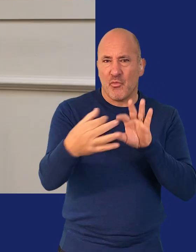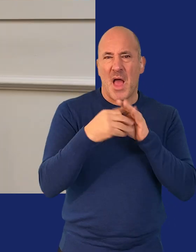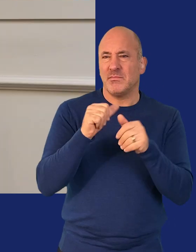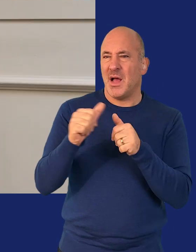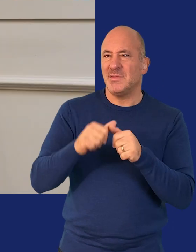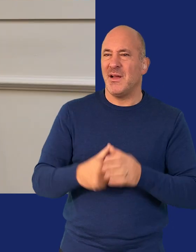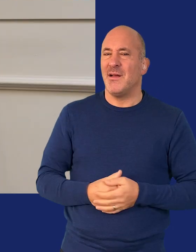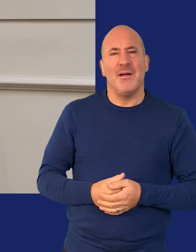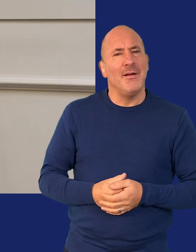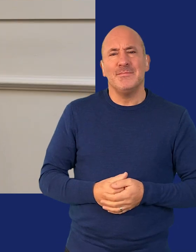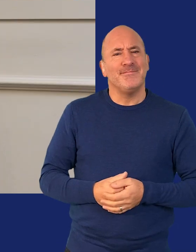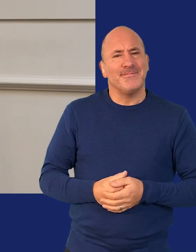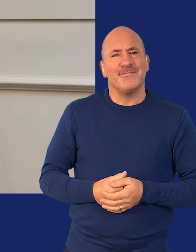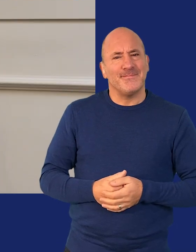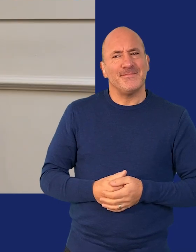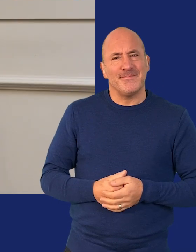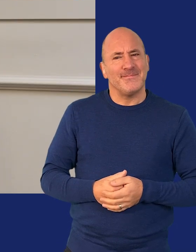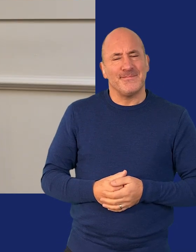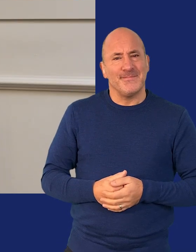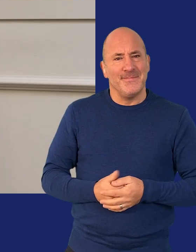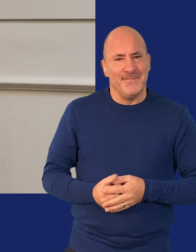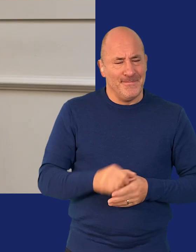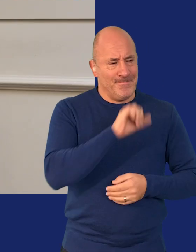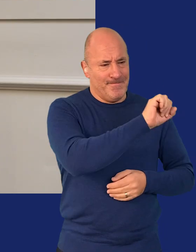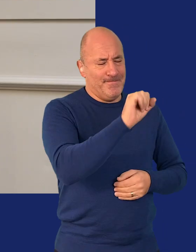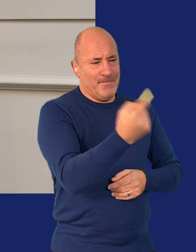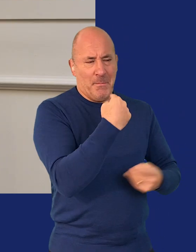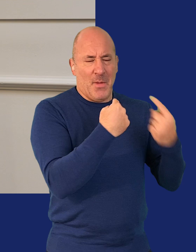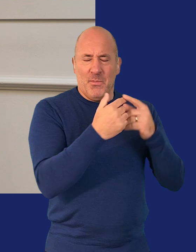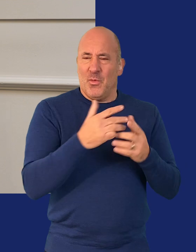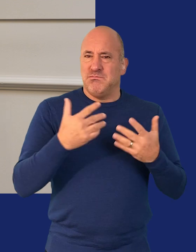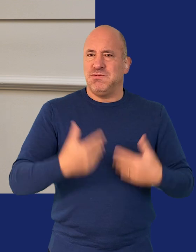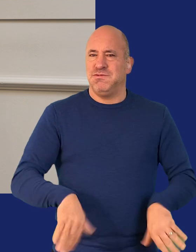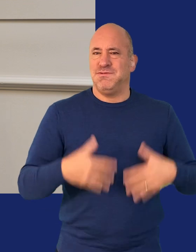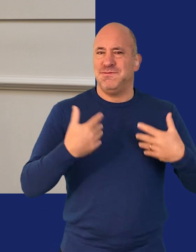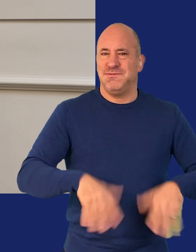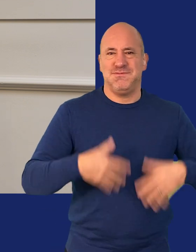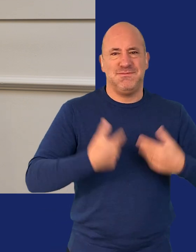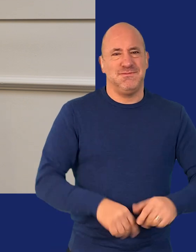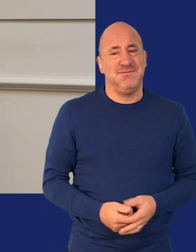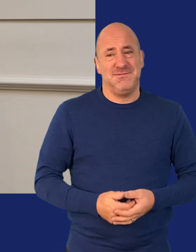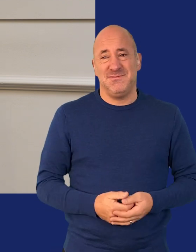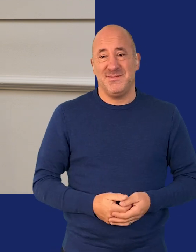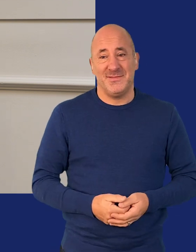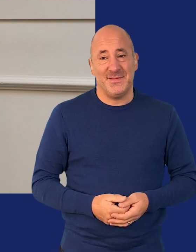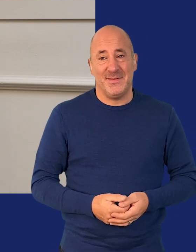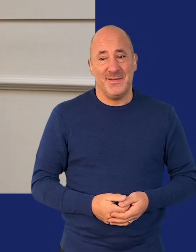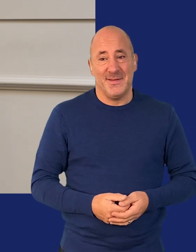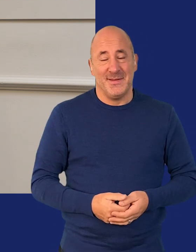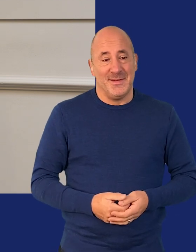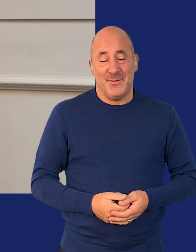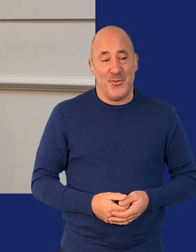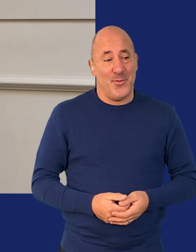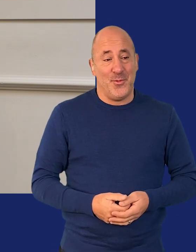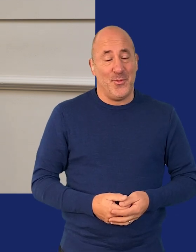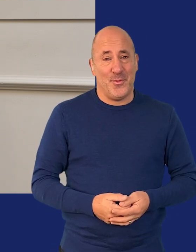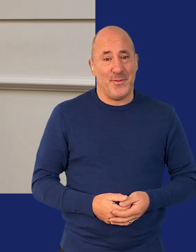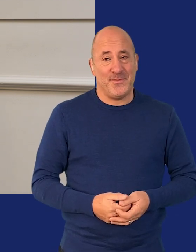No because I think that those two answers were like, uh, really